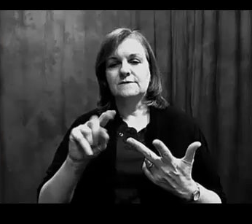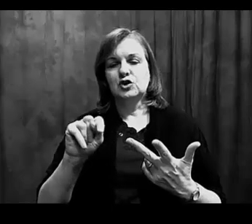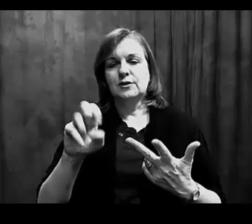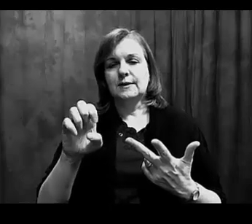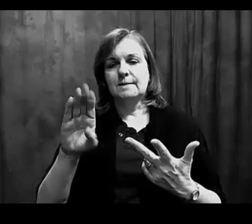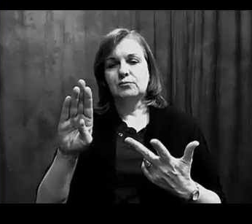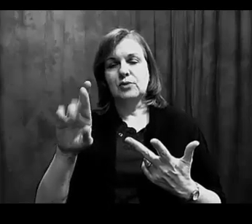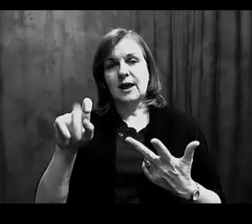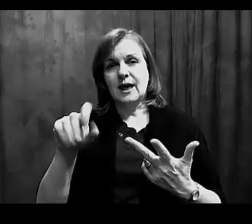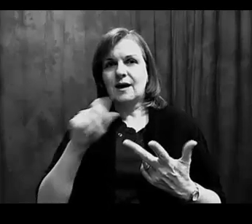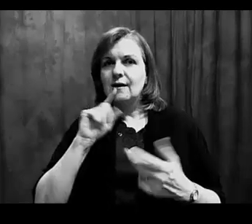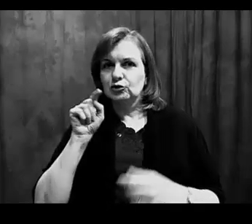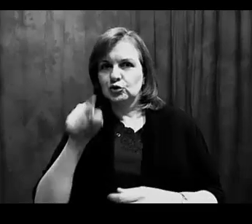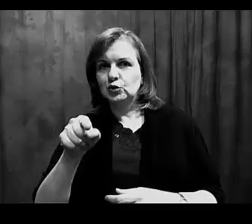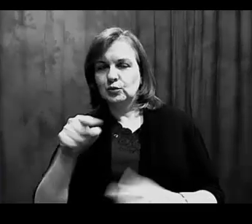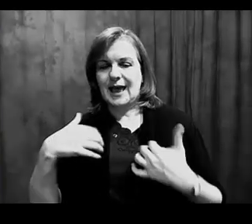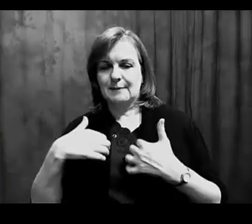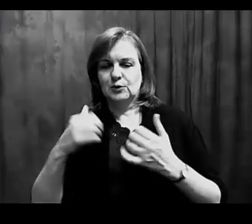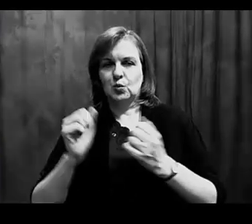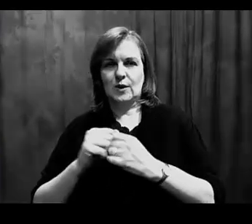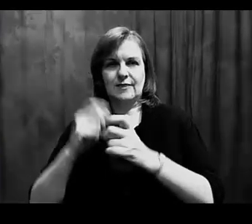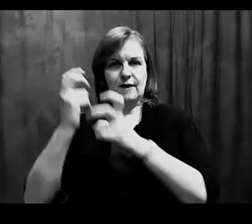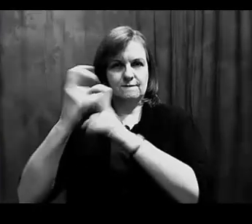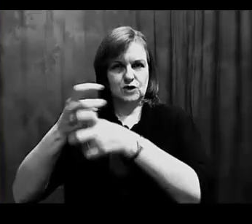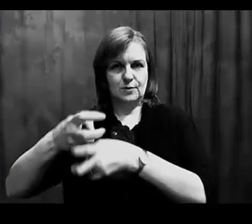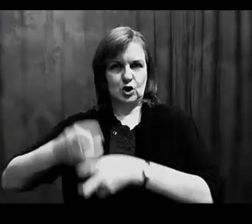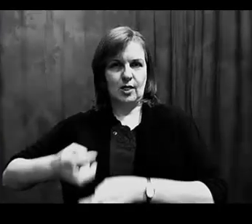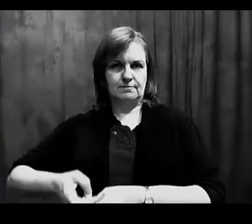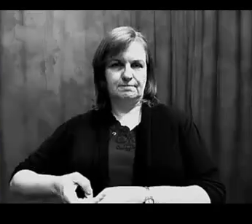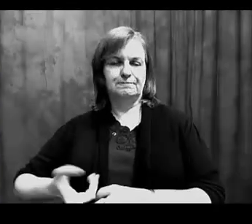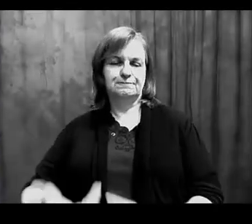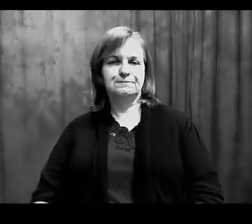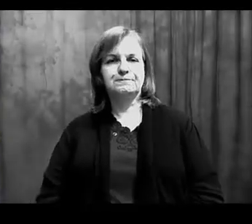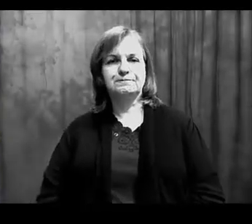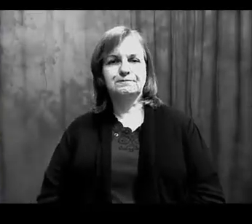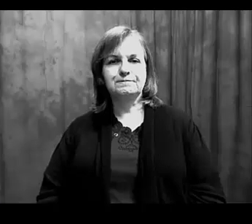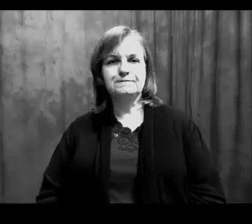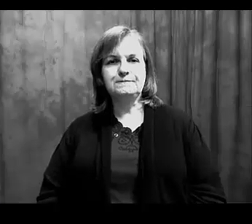Vertebrata are you! animals that have a vertibral column